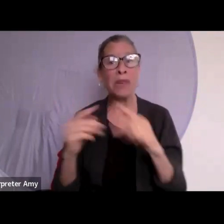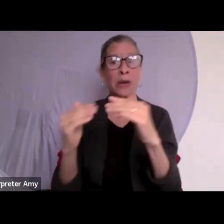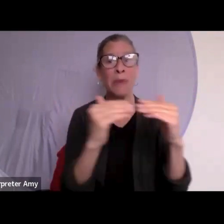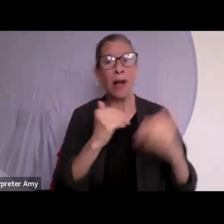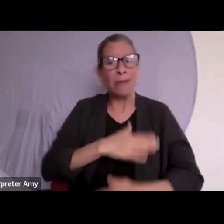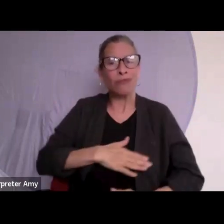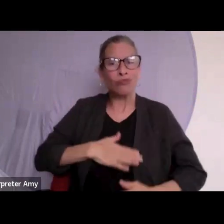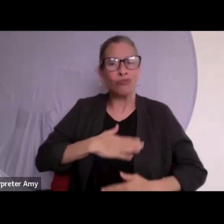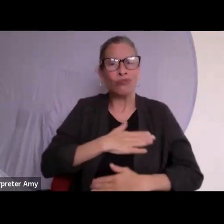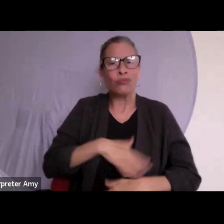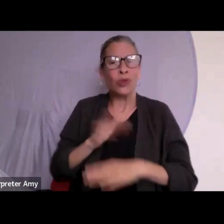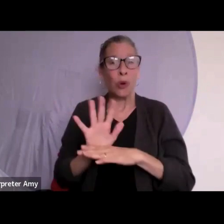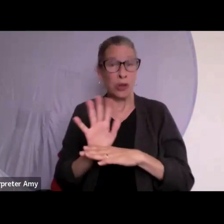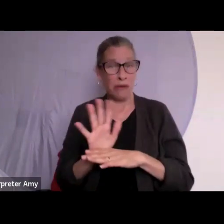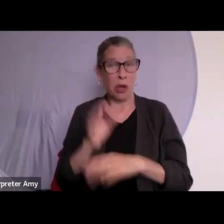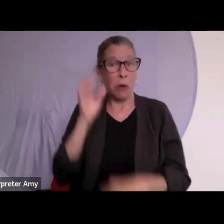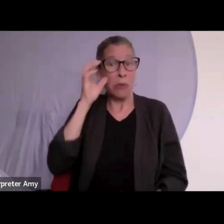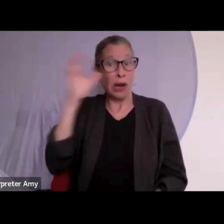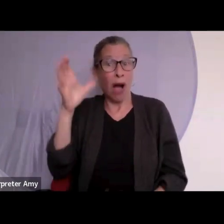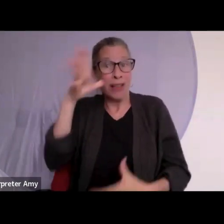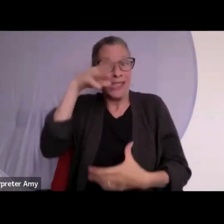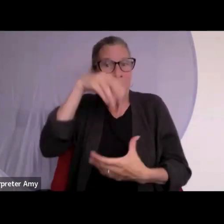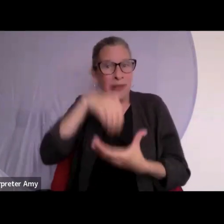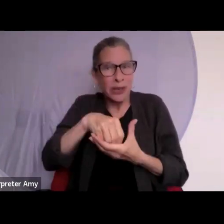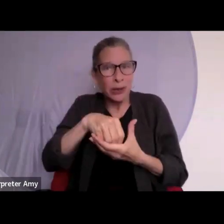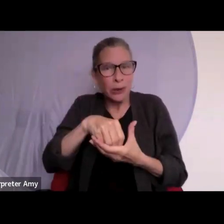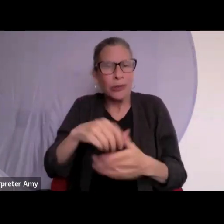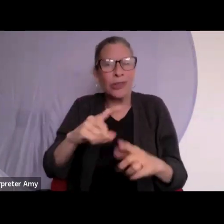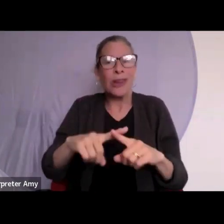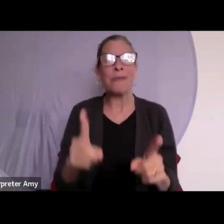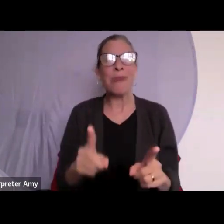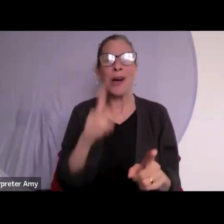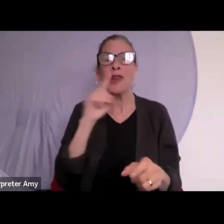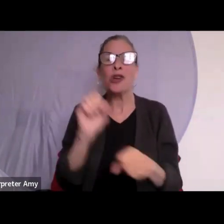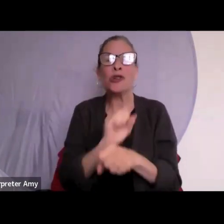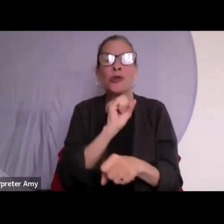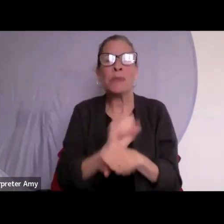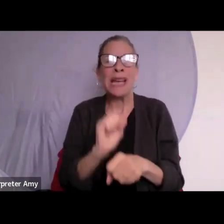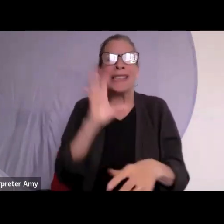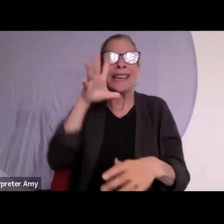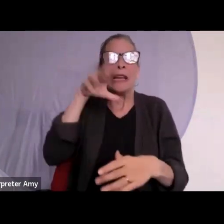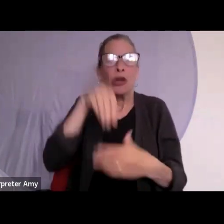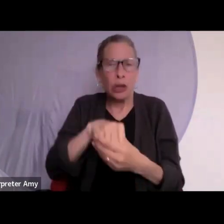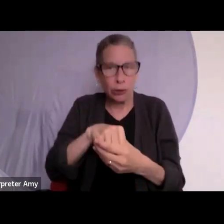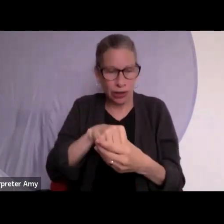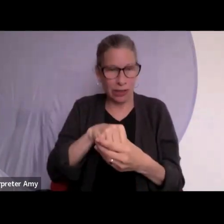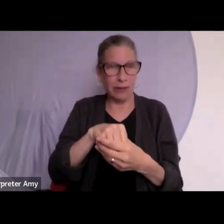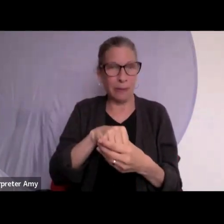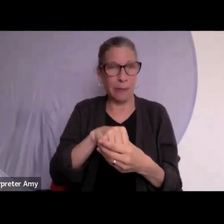only the concept of inclusion, but rather also creating inclusion. And I'll say that this is all, even at this time of